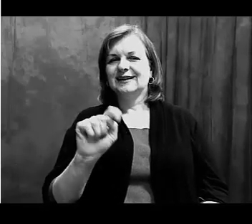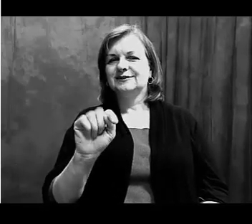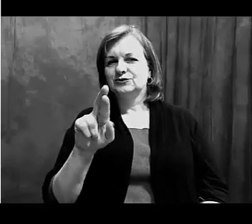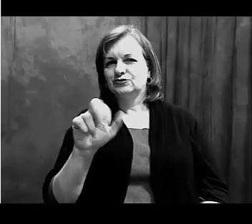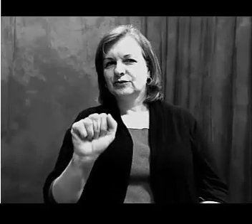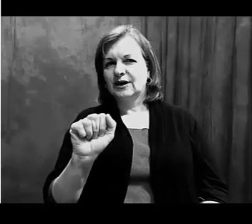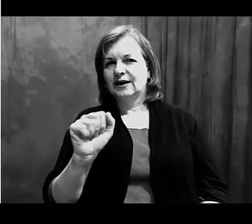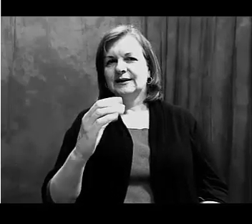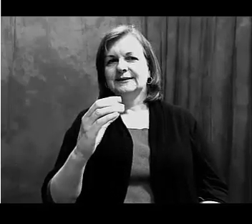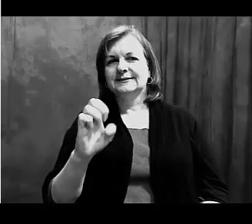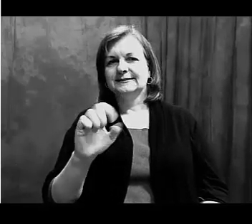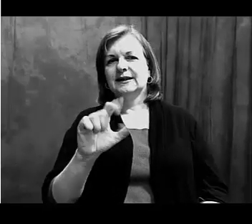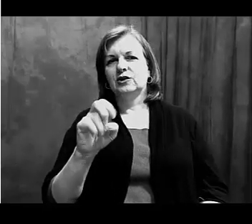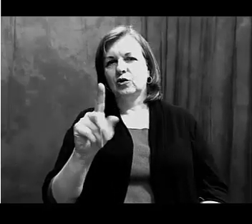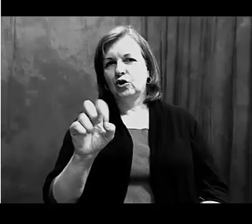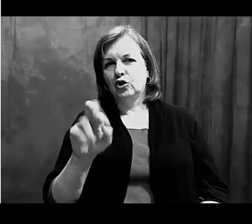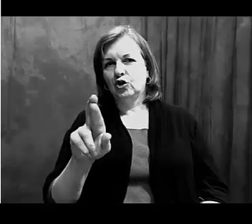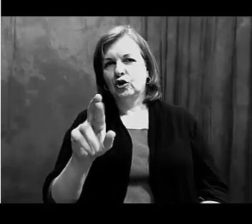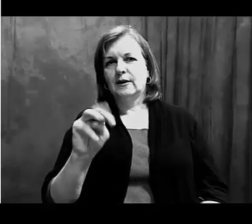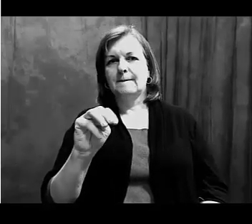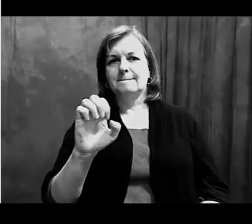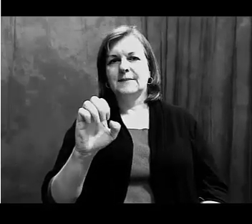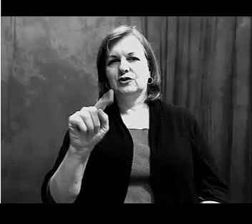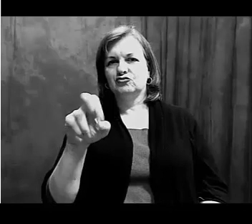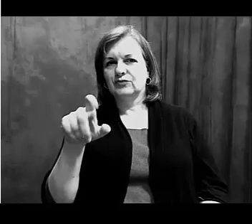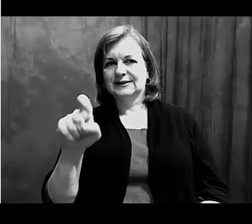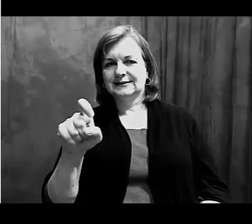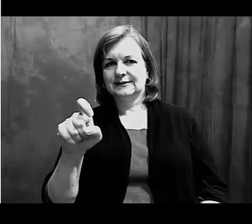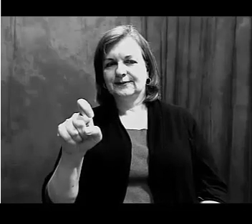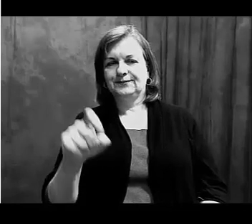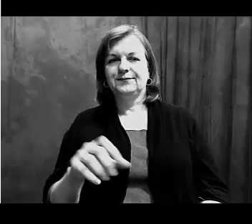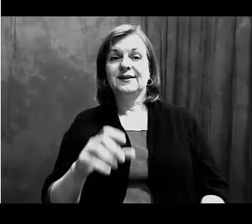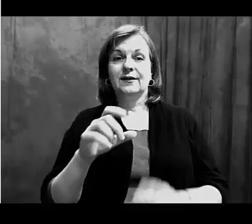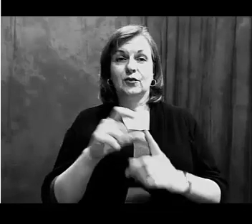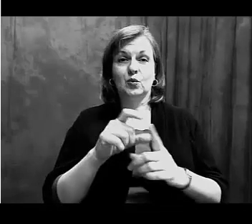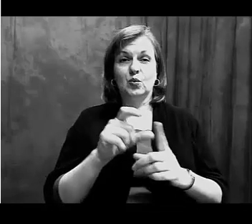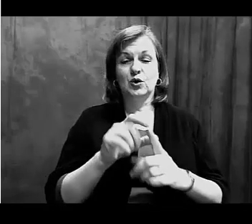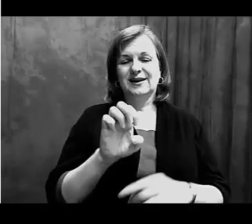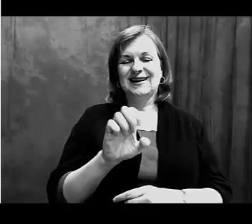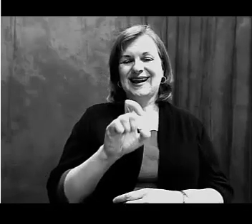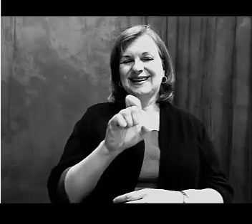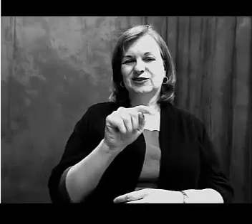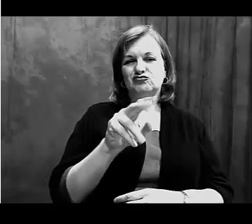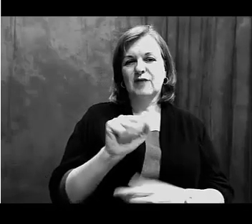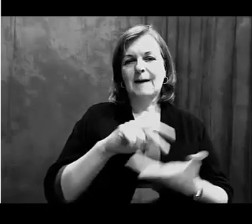or the extra cellular matrix